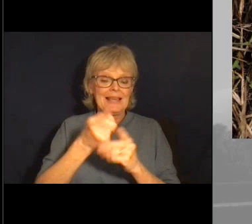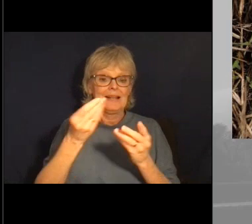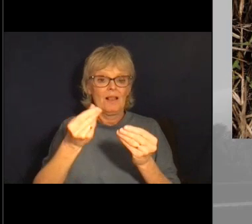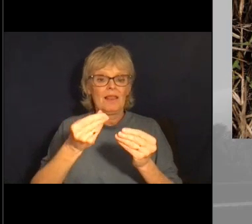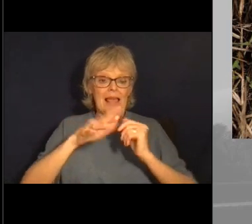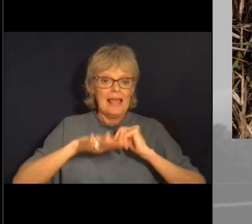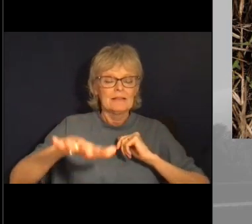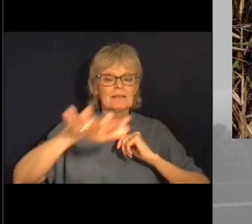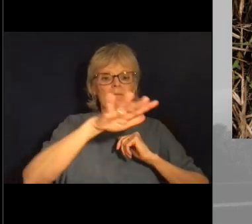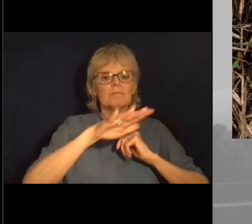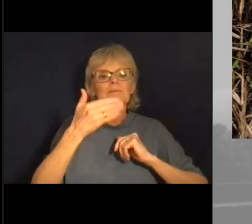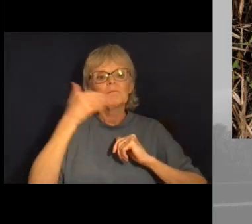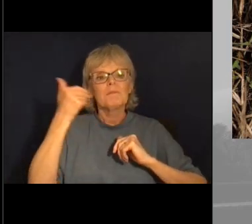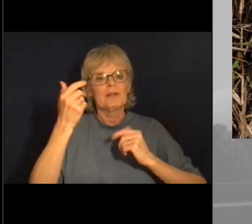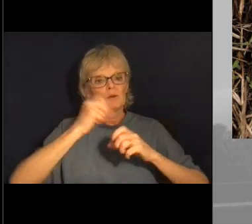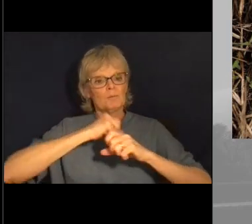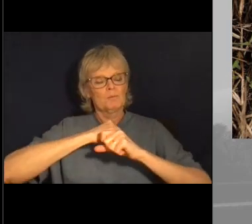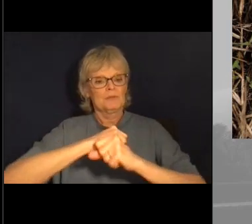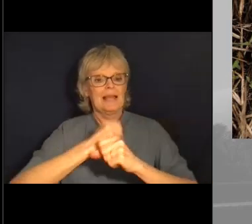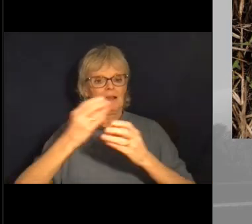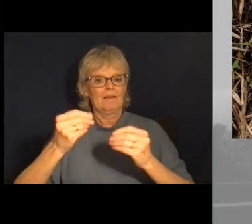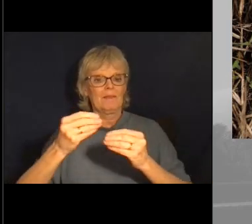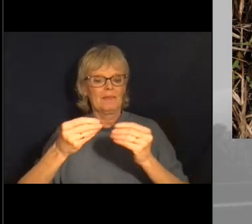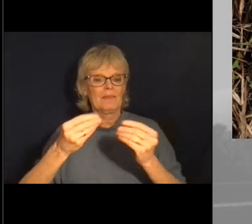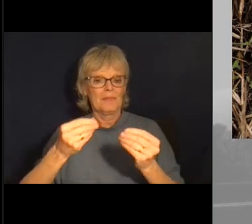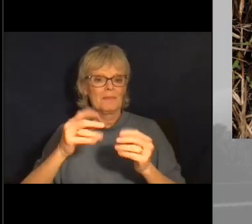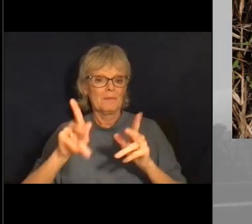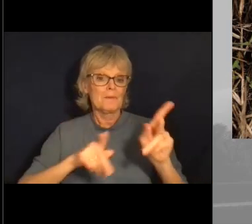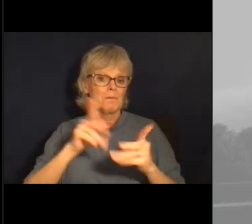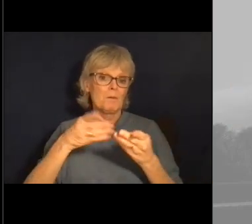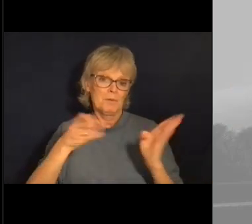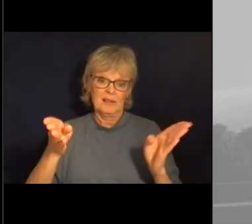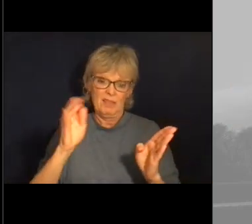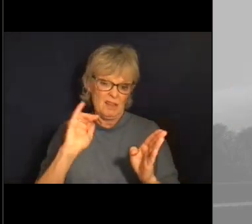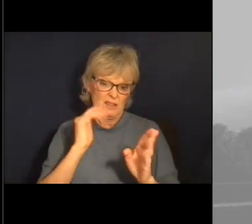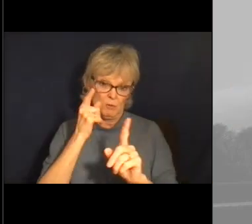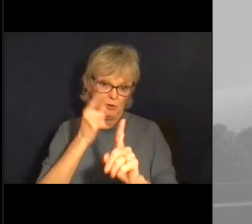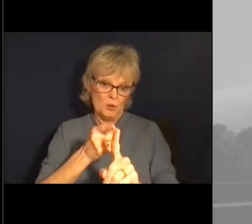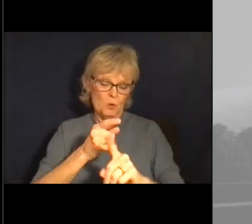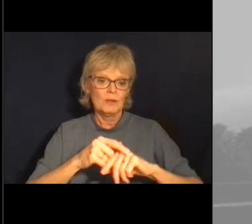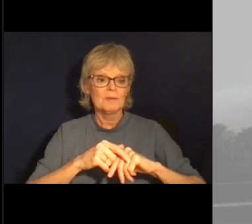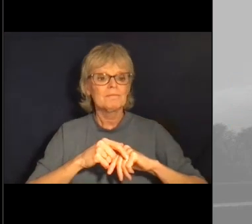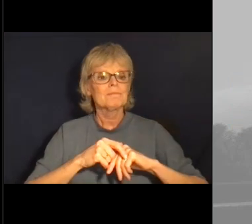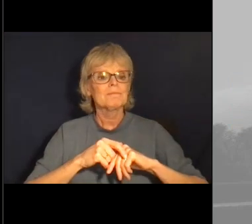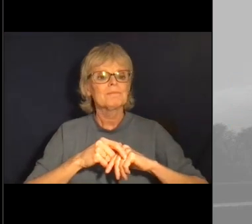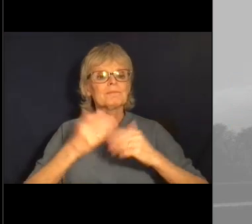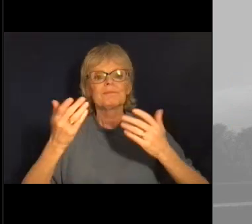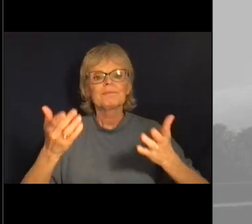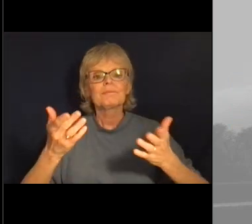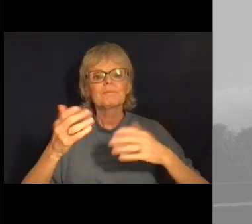so that we can better help protect the public, which is our main goal with all of this. So if you're not familiar at all with a hurricane,